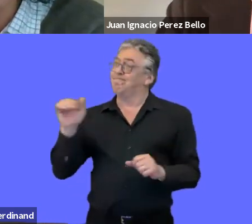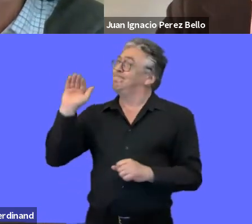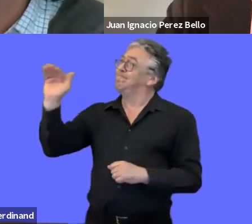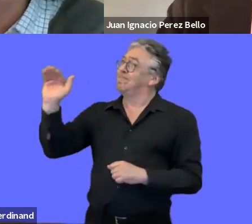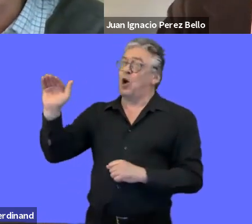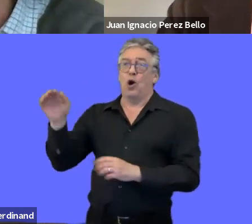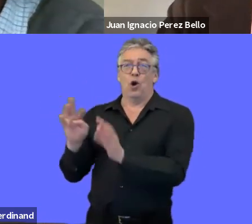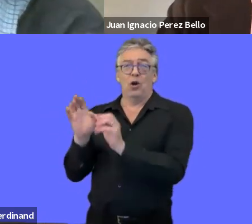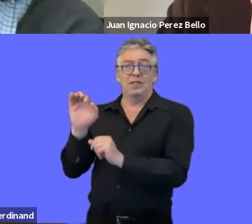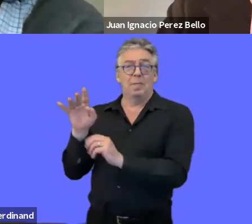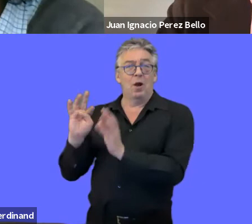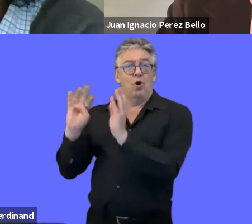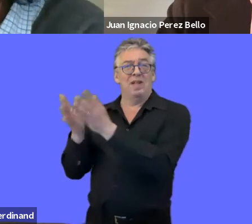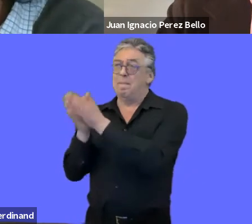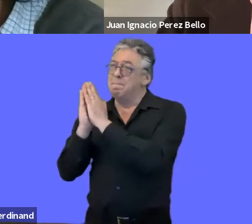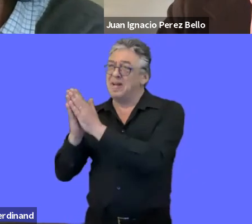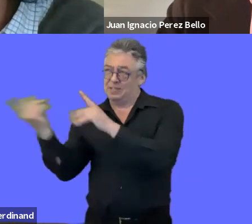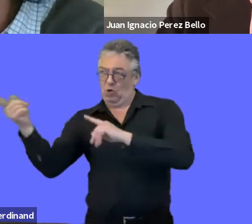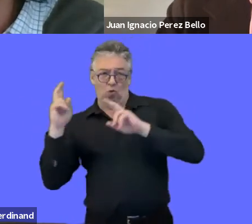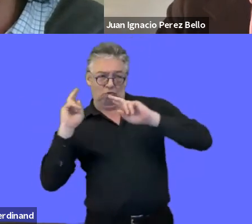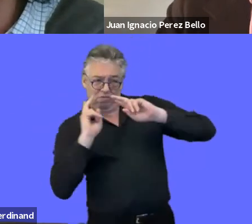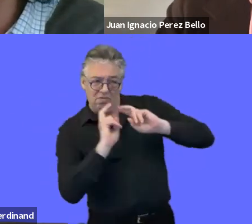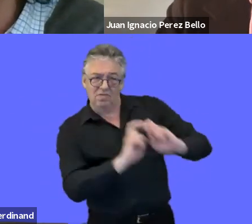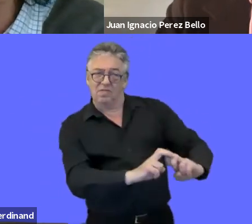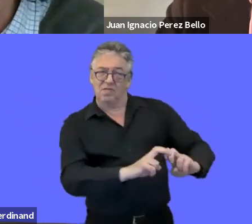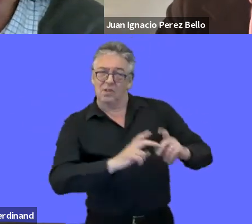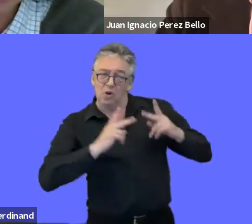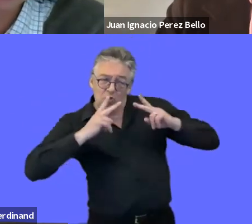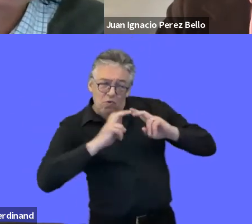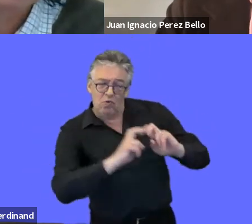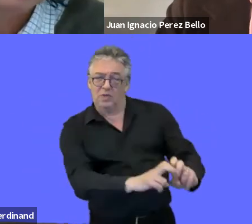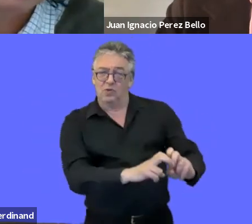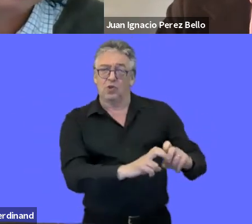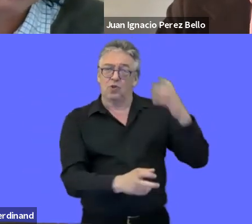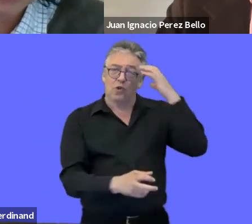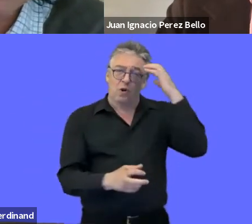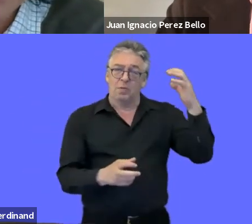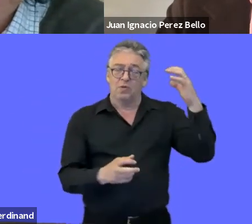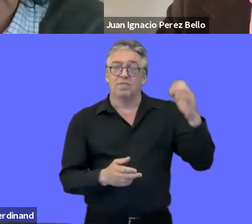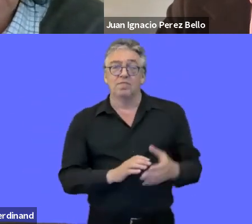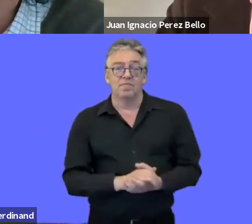when there is a violation of Human Rights